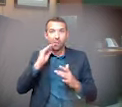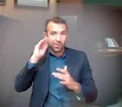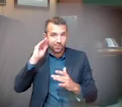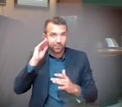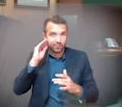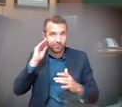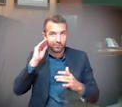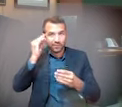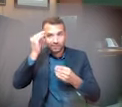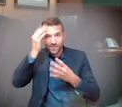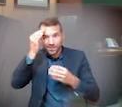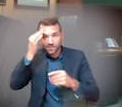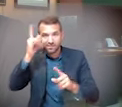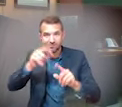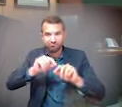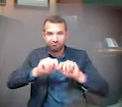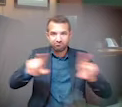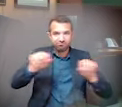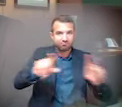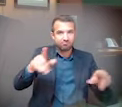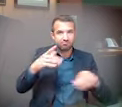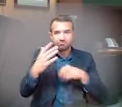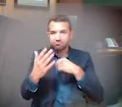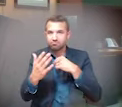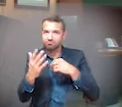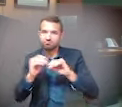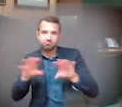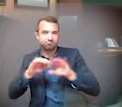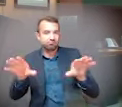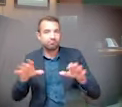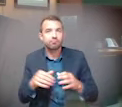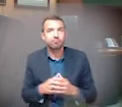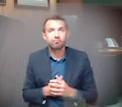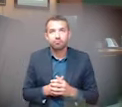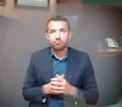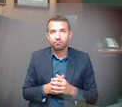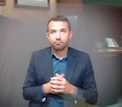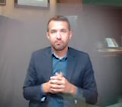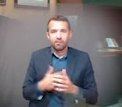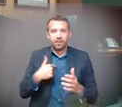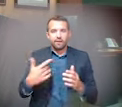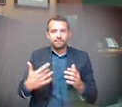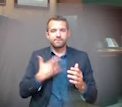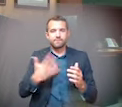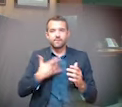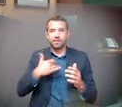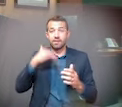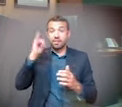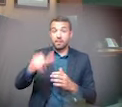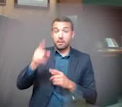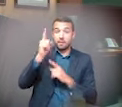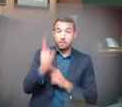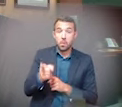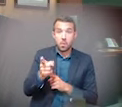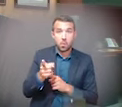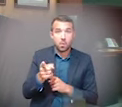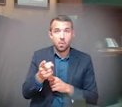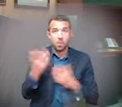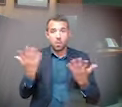But after a while, I also said, "What I believe this moment asks of us now is for us to really look